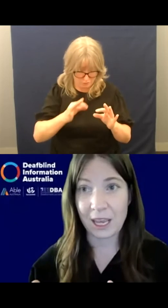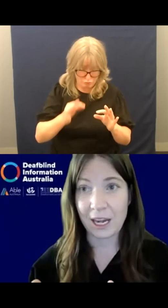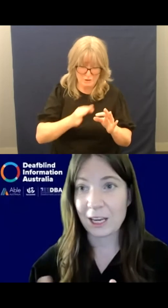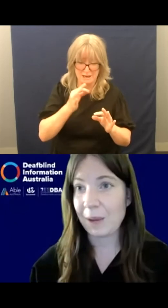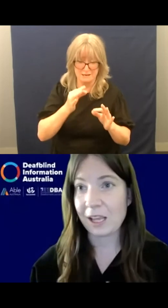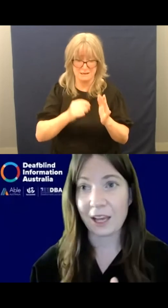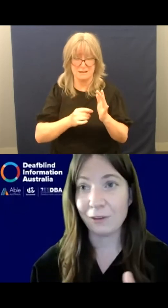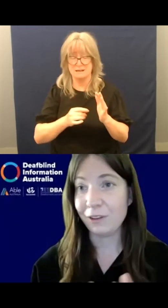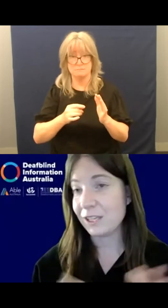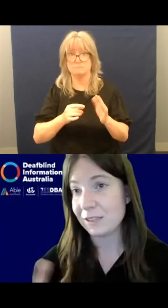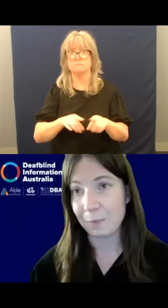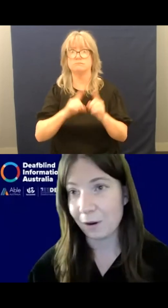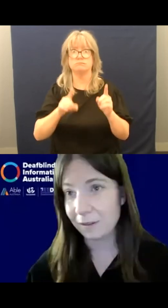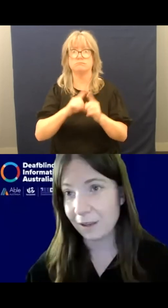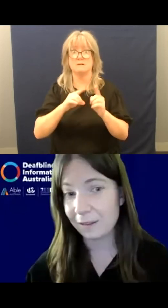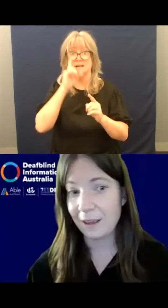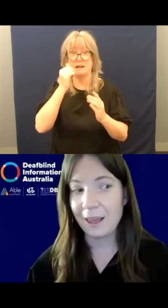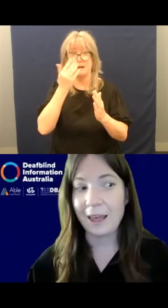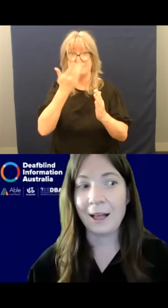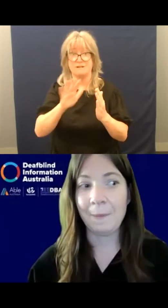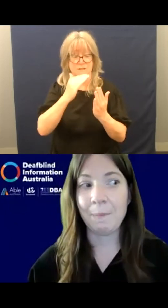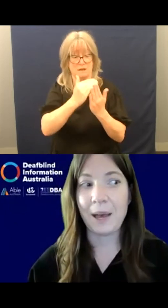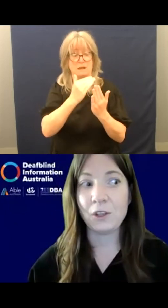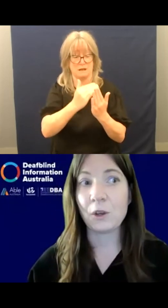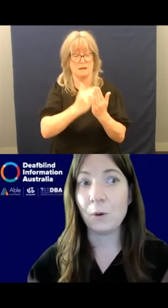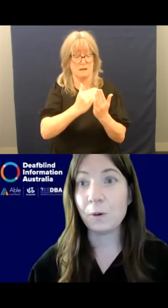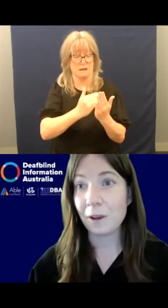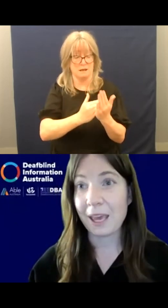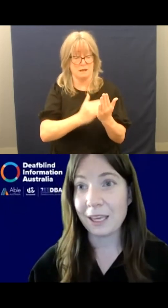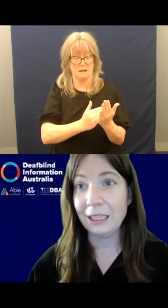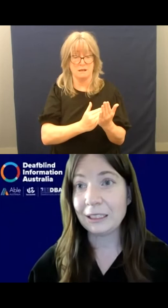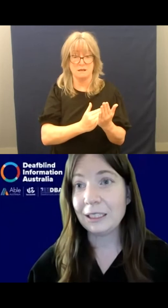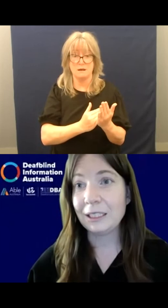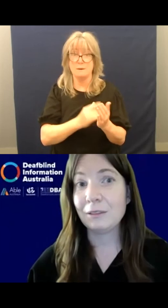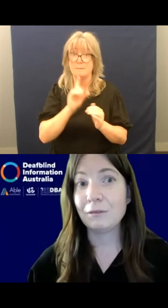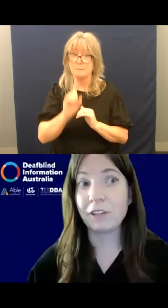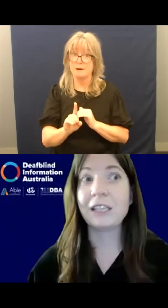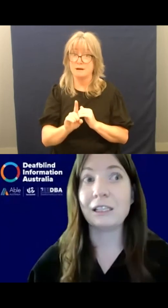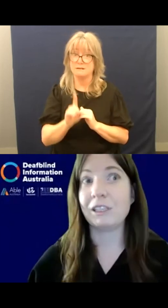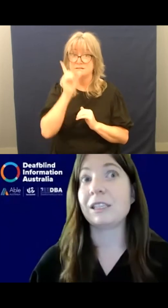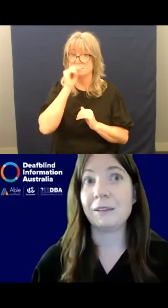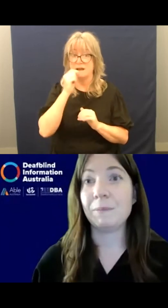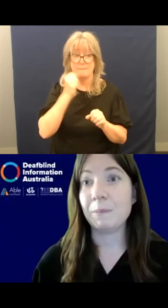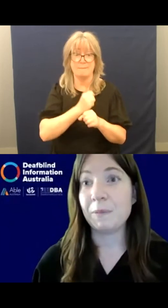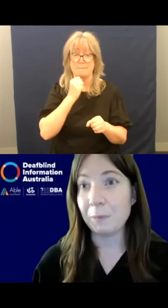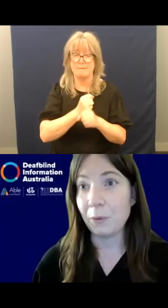it can be a 50 step process, but you can also make it really, really simple.